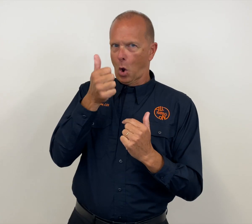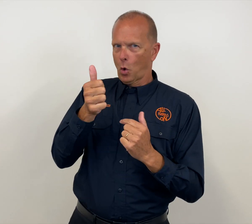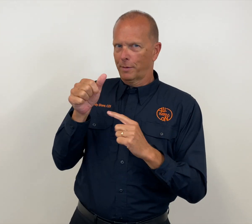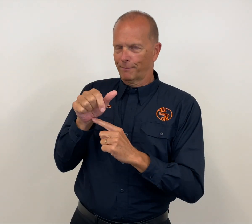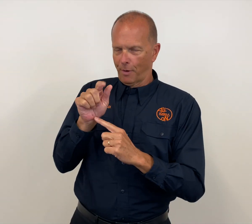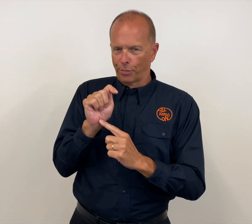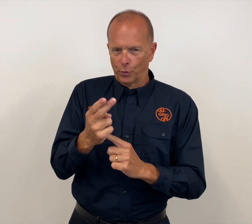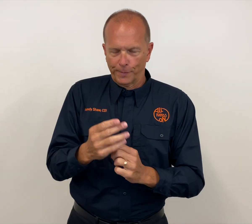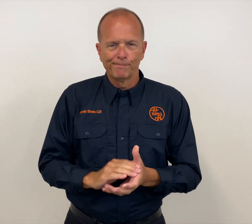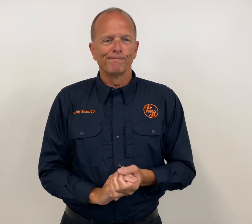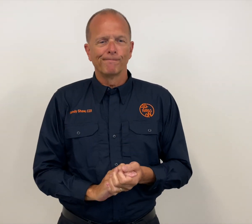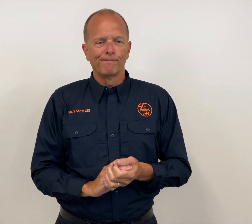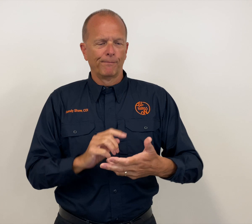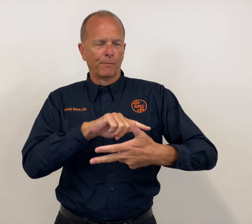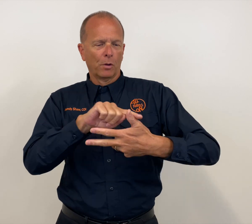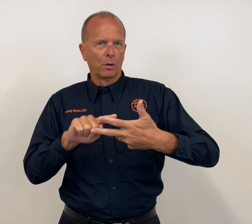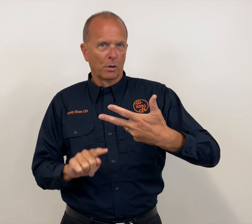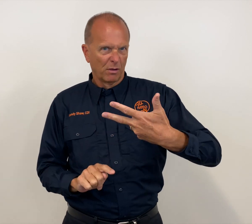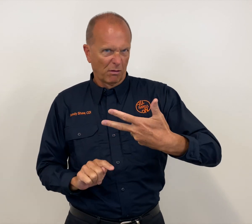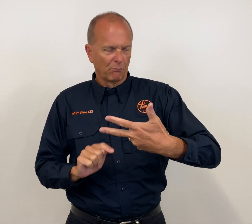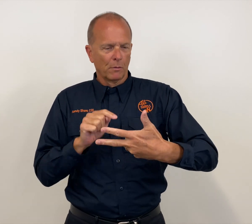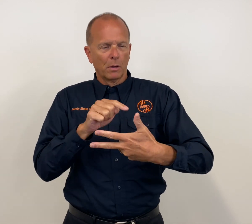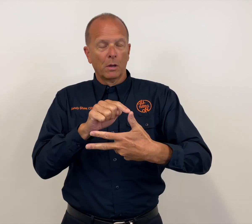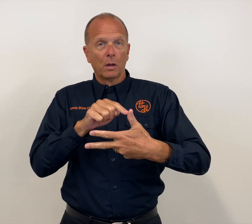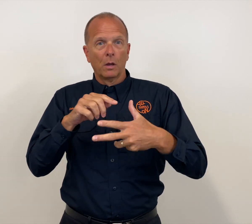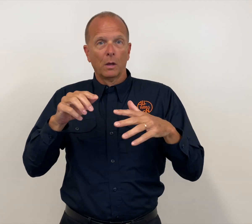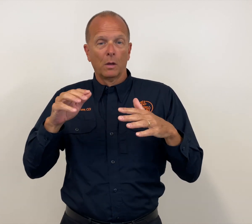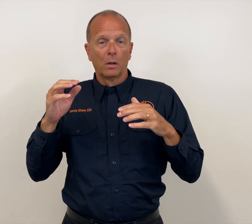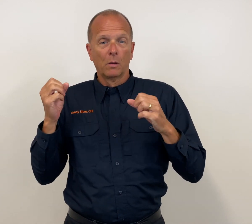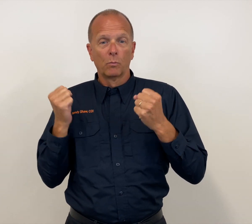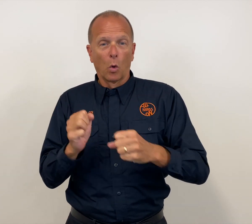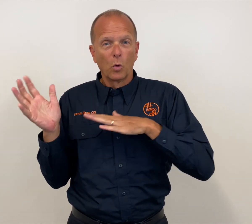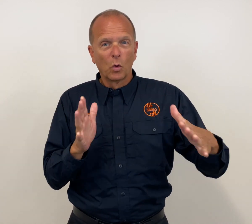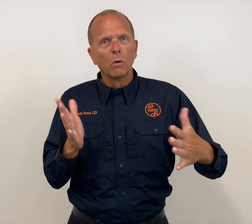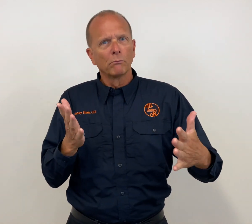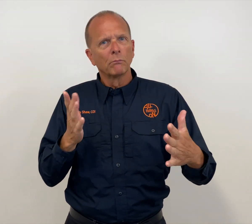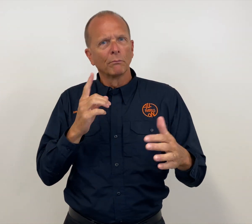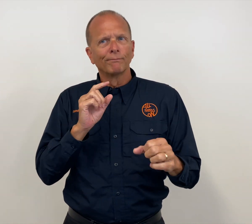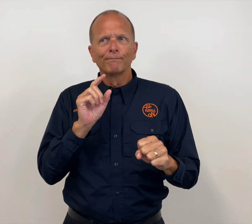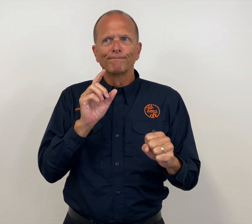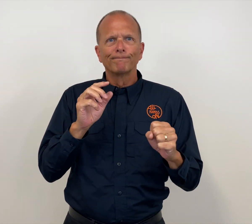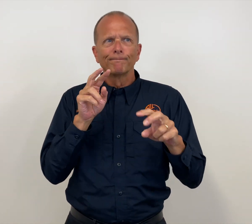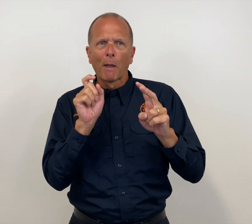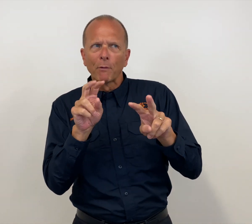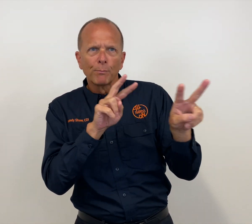we'll go over each of these cases first is straight line wind